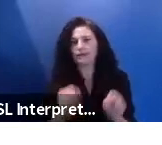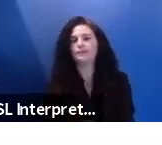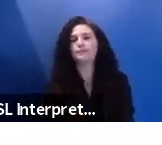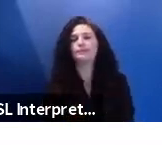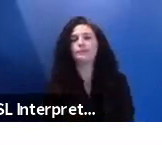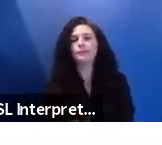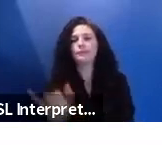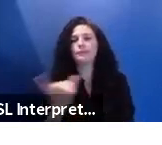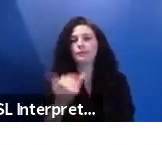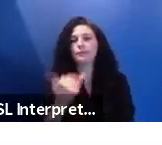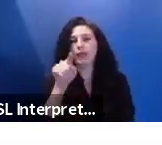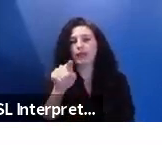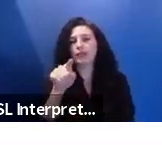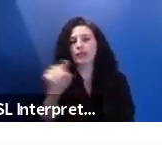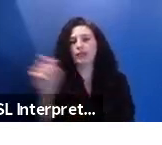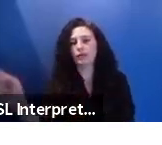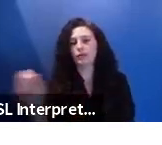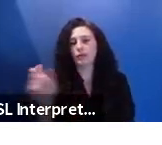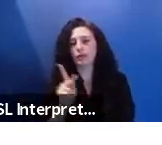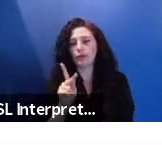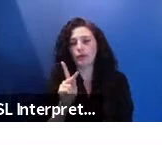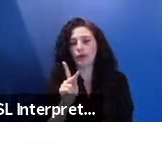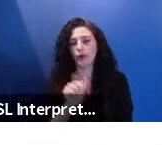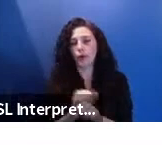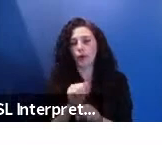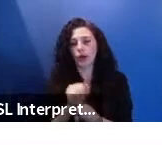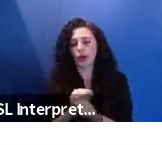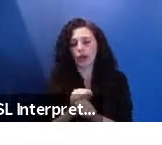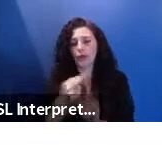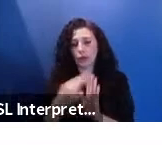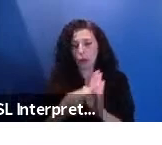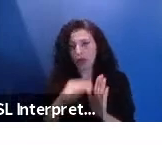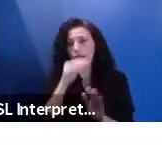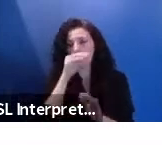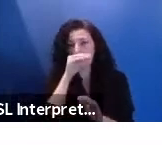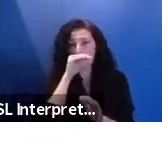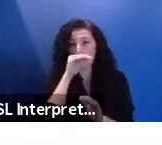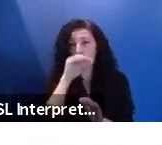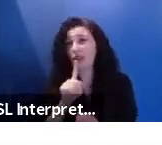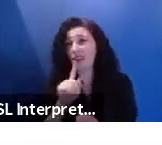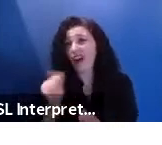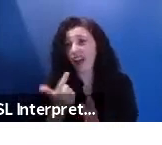this and a whole bunch of other things, these are steps that are required. So you are required to wear PPE.